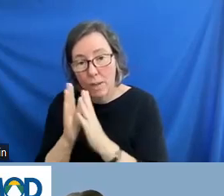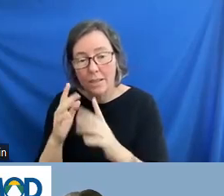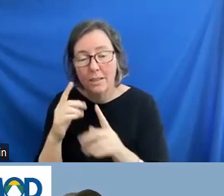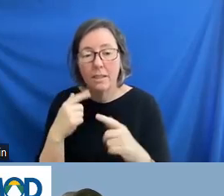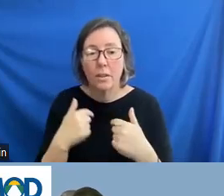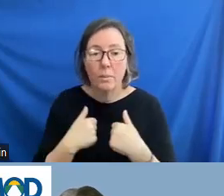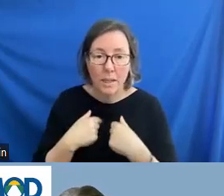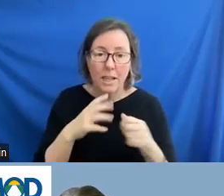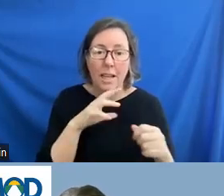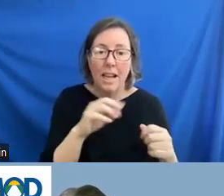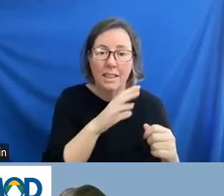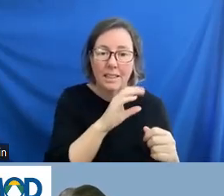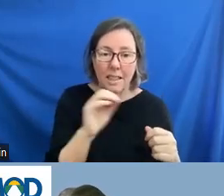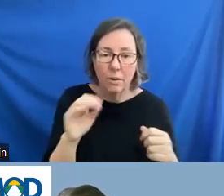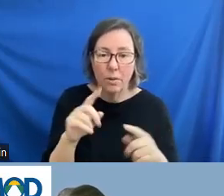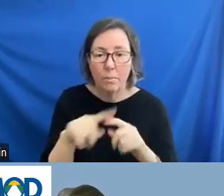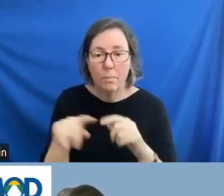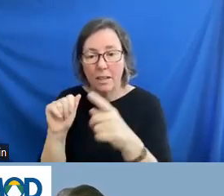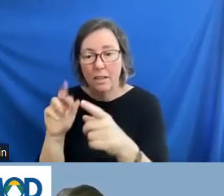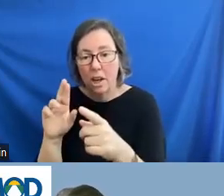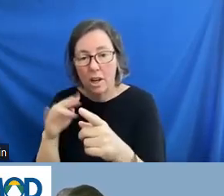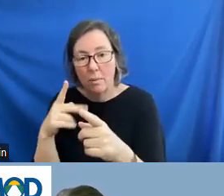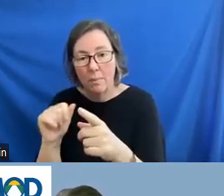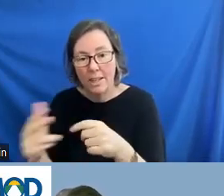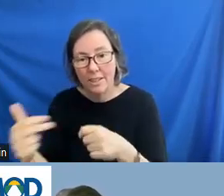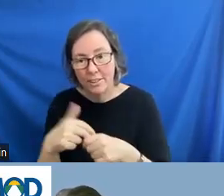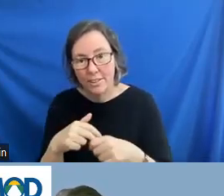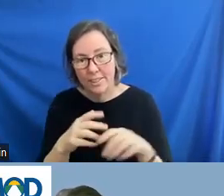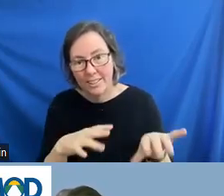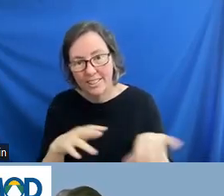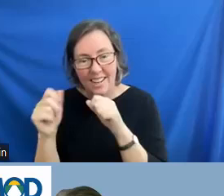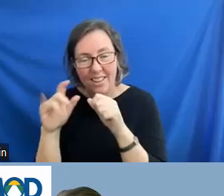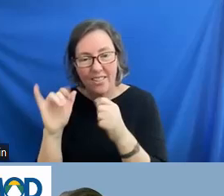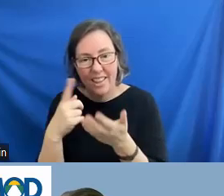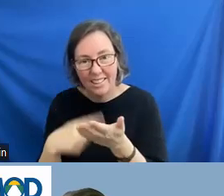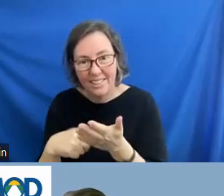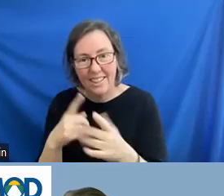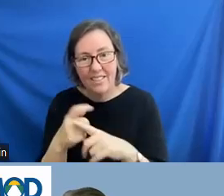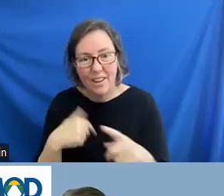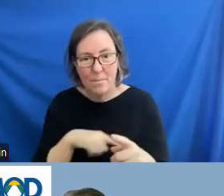and Arpita has come in to graciously take over the duty from us but I still have a hand